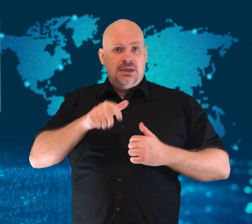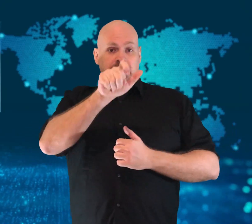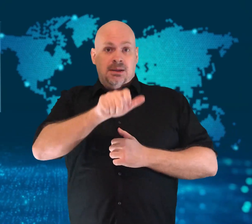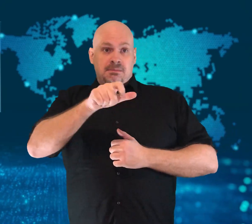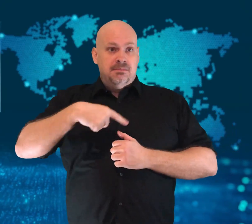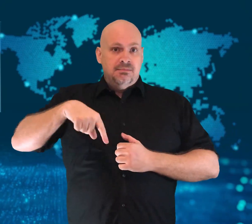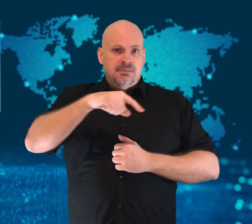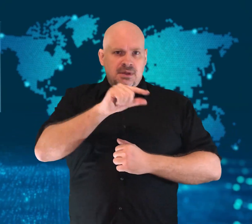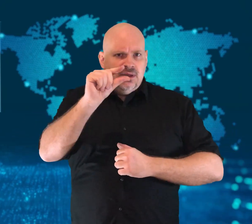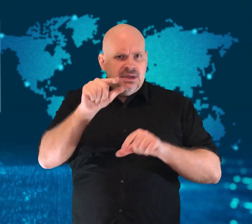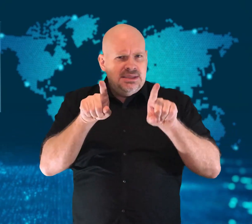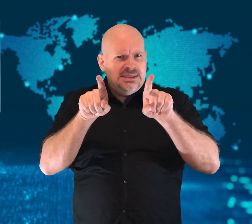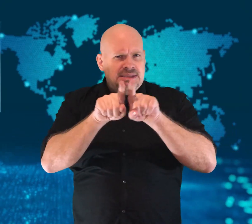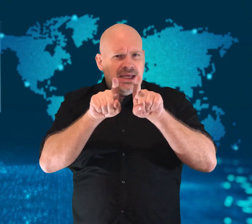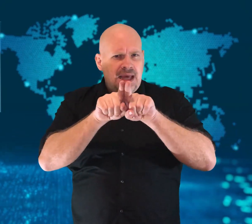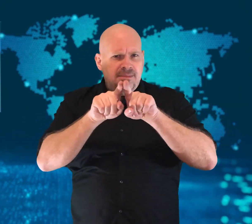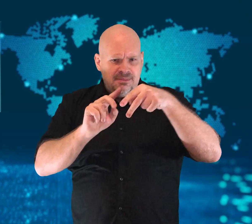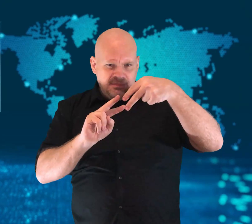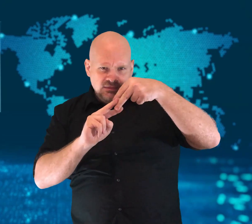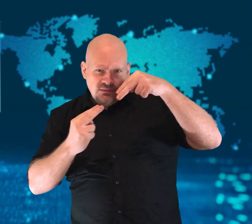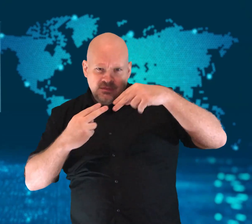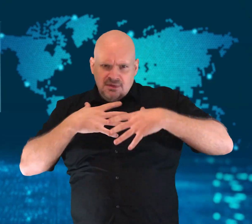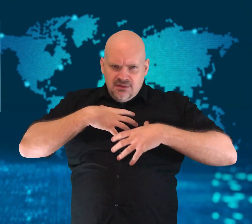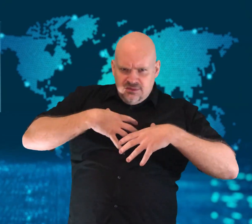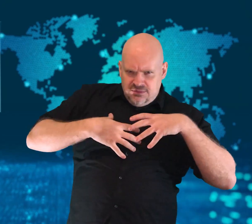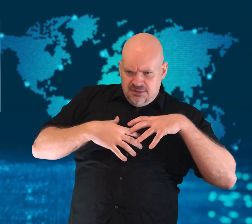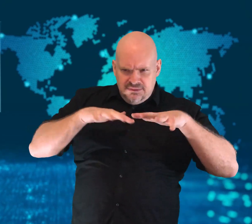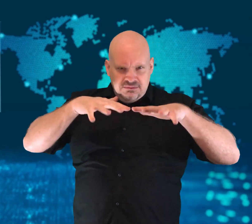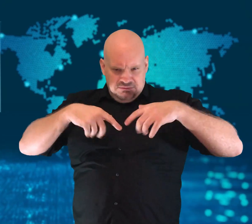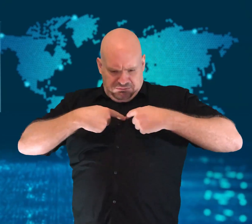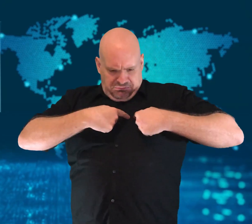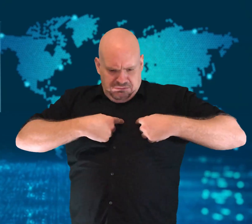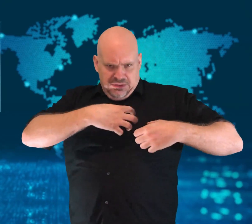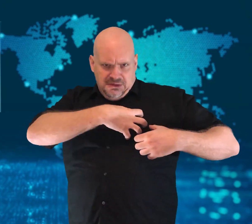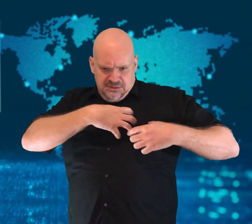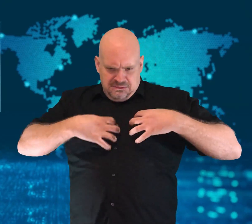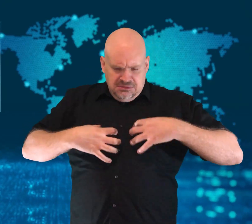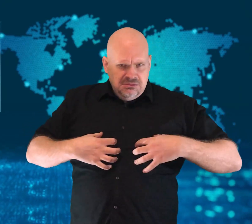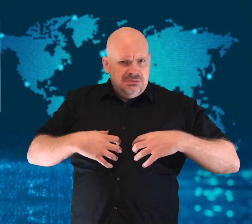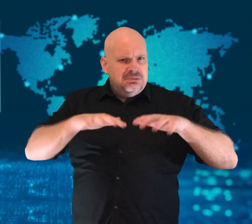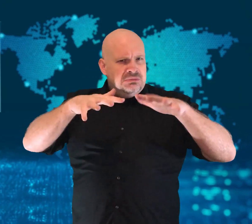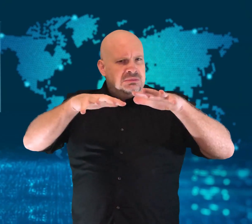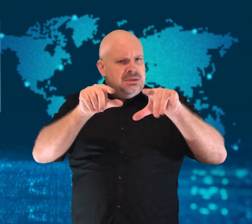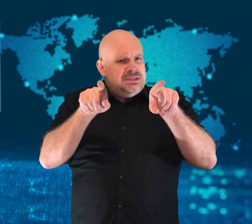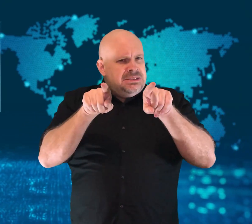their organs are similar to human organs.